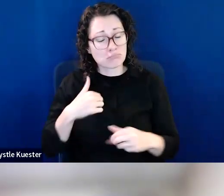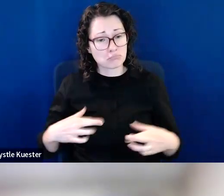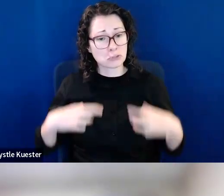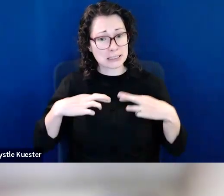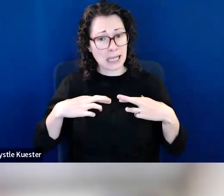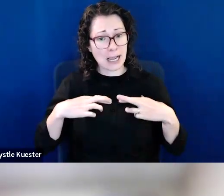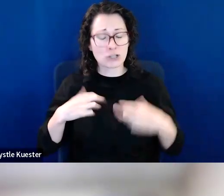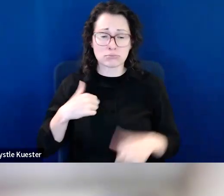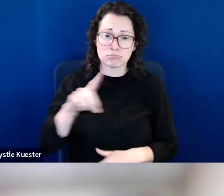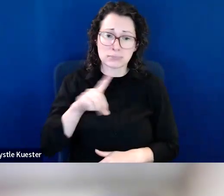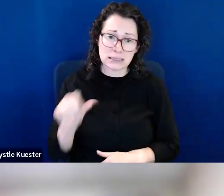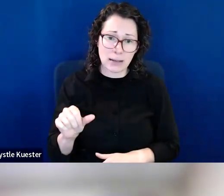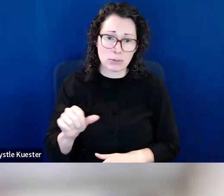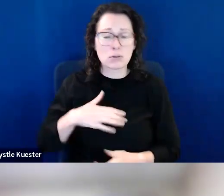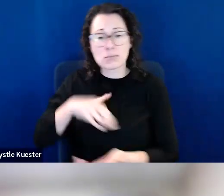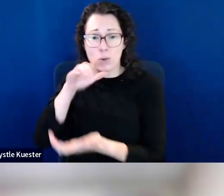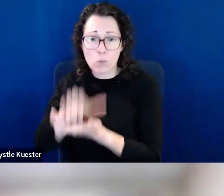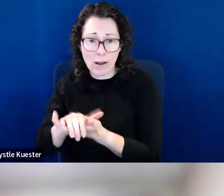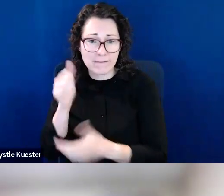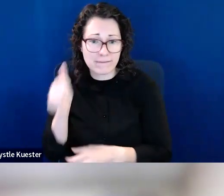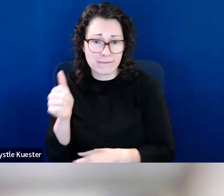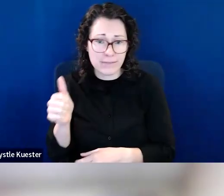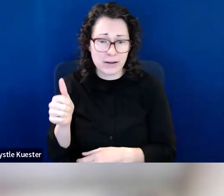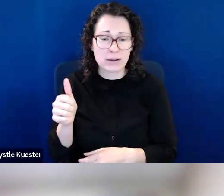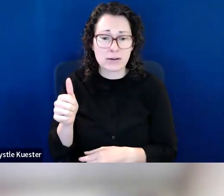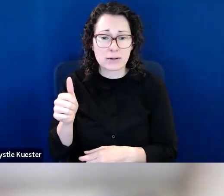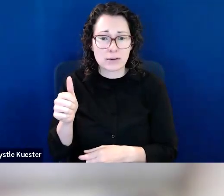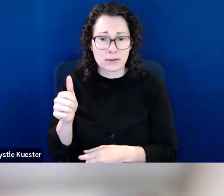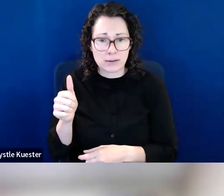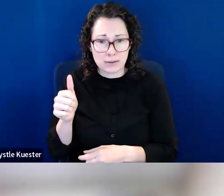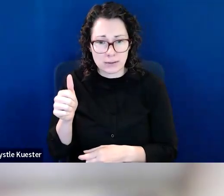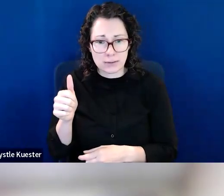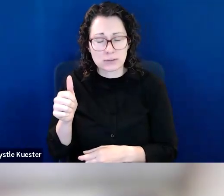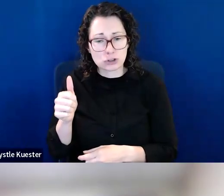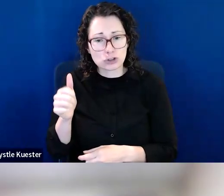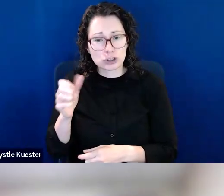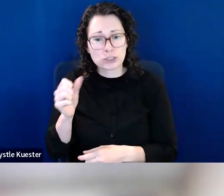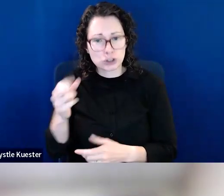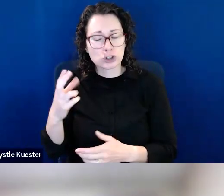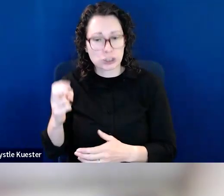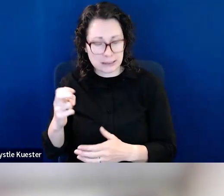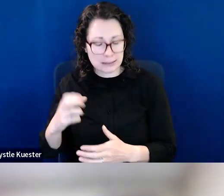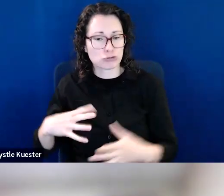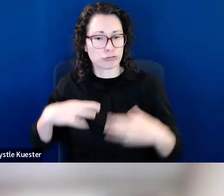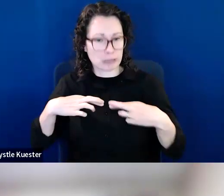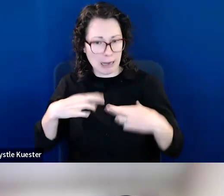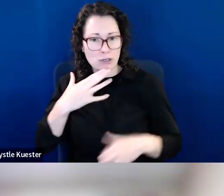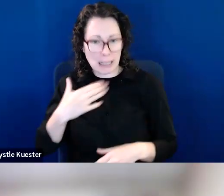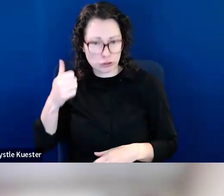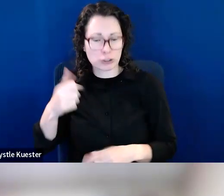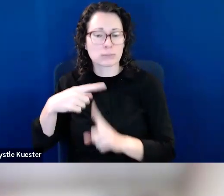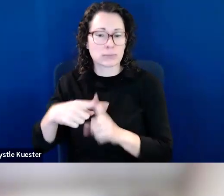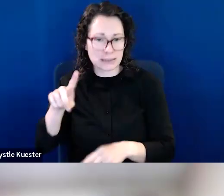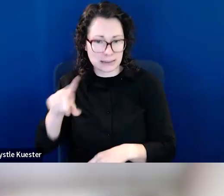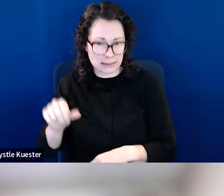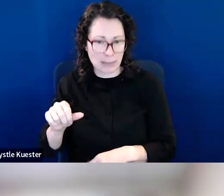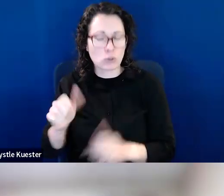disabled and my wife is a uh catalyst elder retired and is also disabled with dementia.